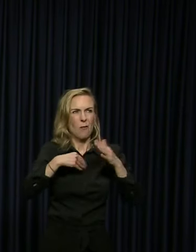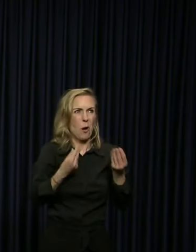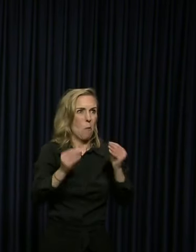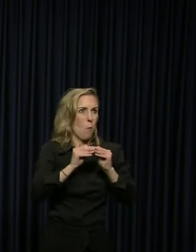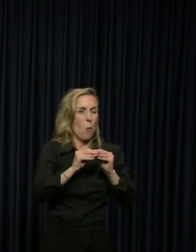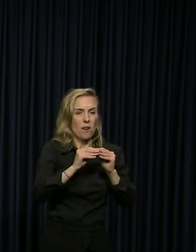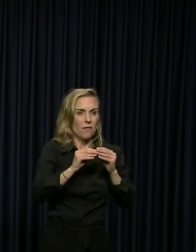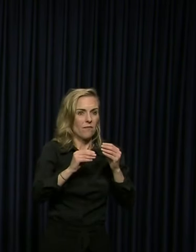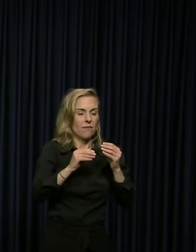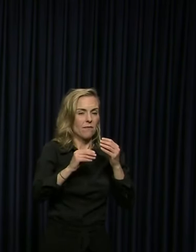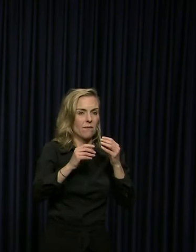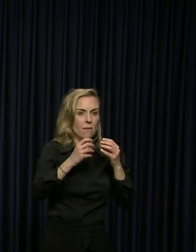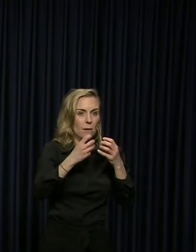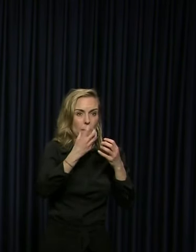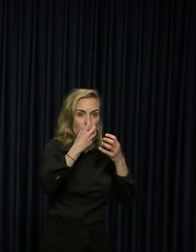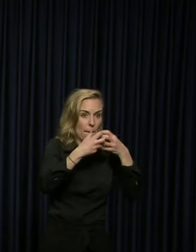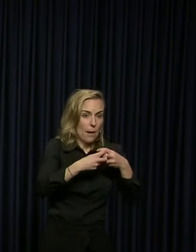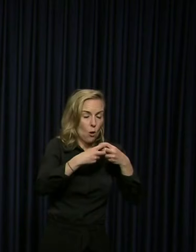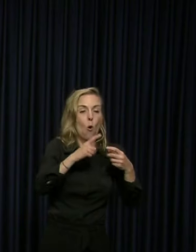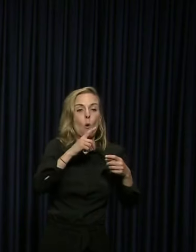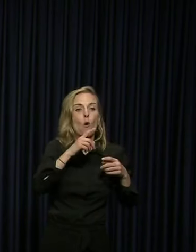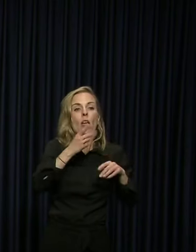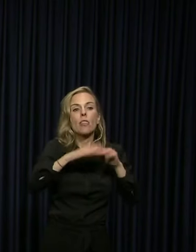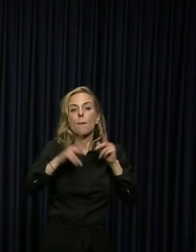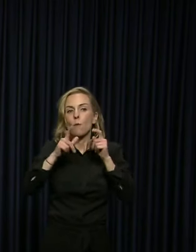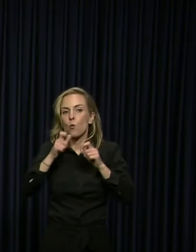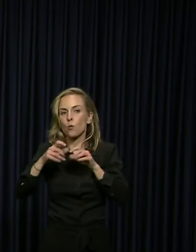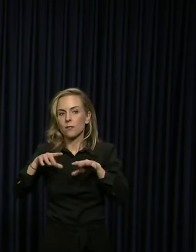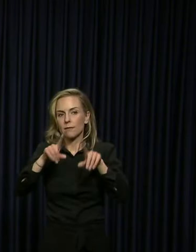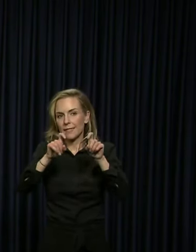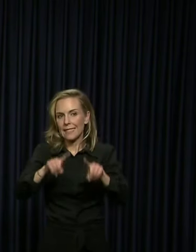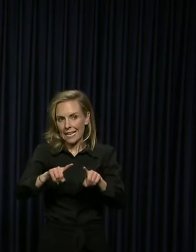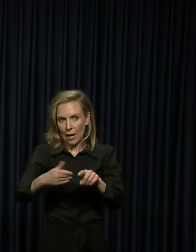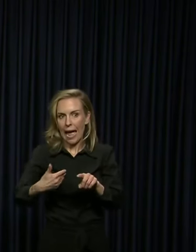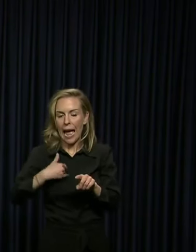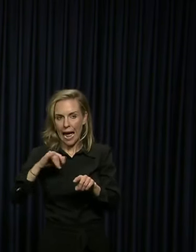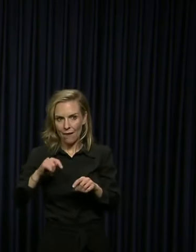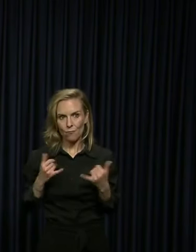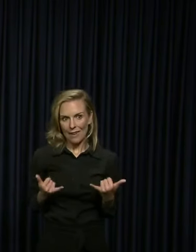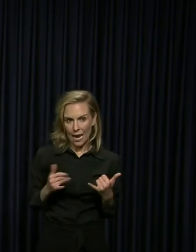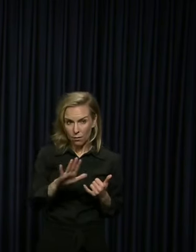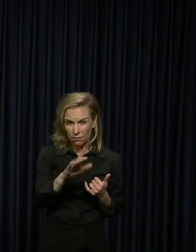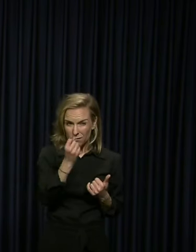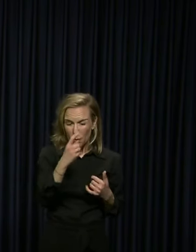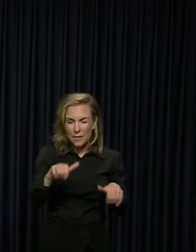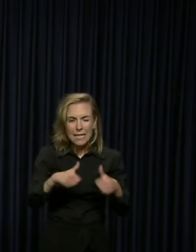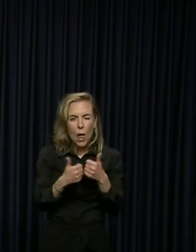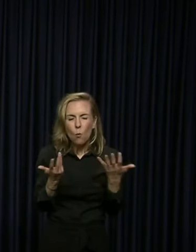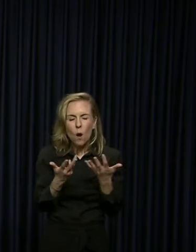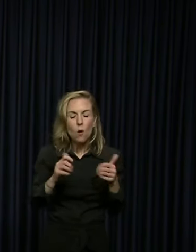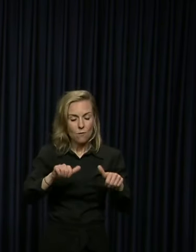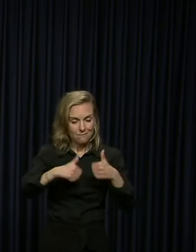IF YOU CAN GET SOMEBODY STABILIZED AND THEN THEY CAN RIDE OUT THE LAST WEEK